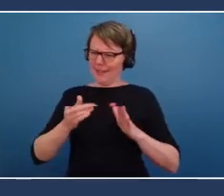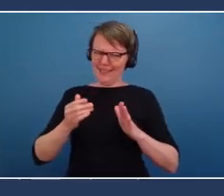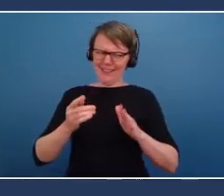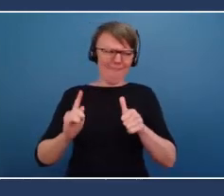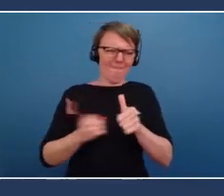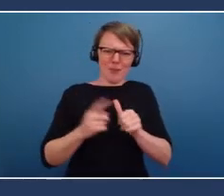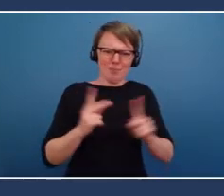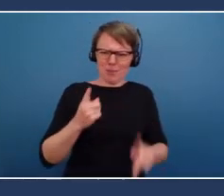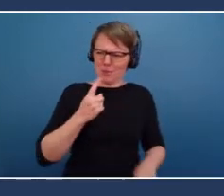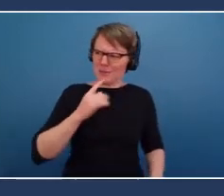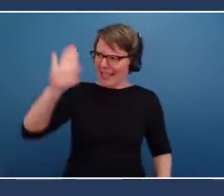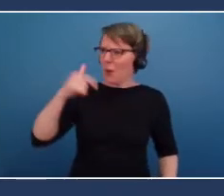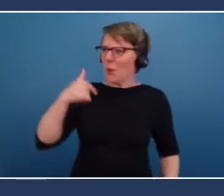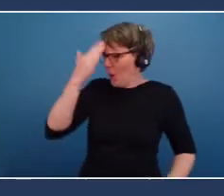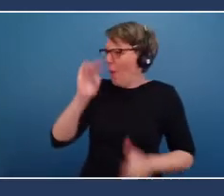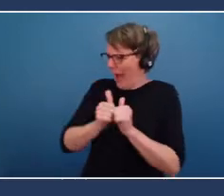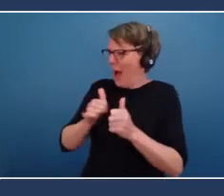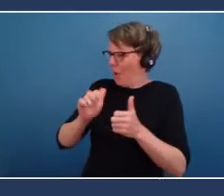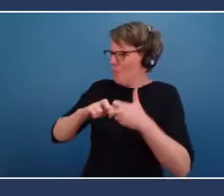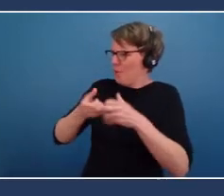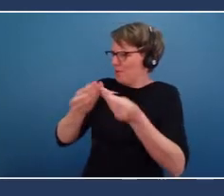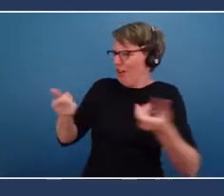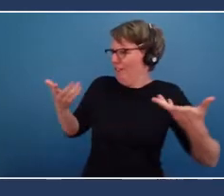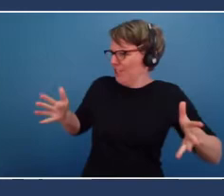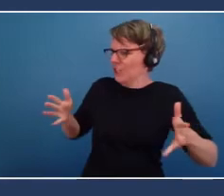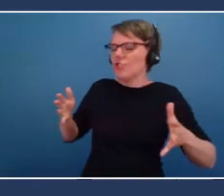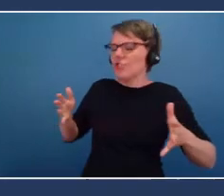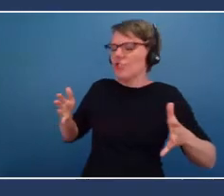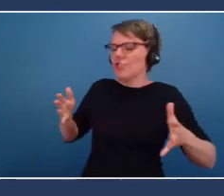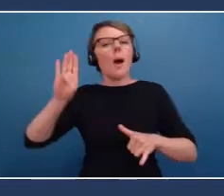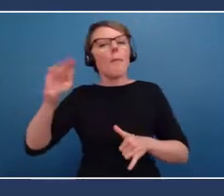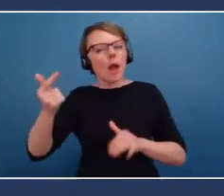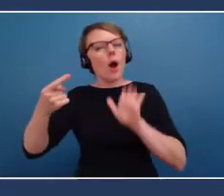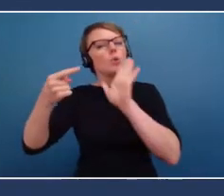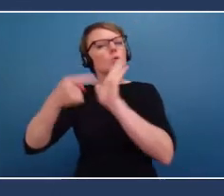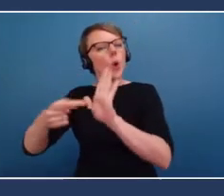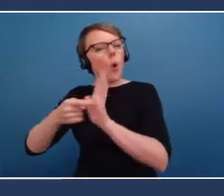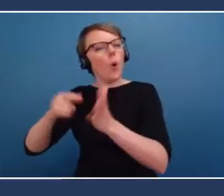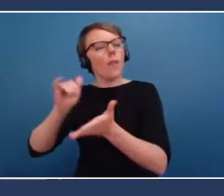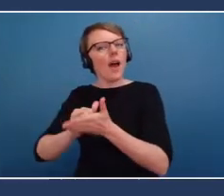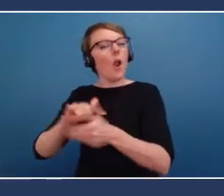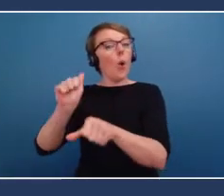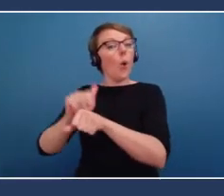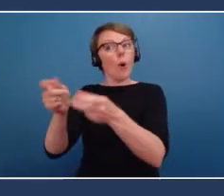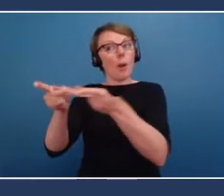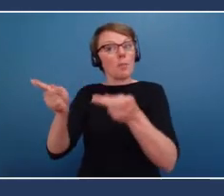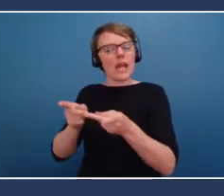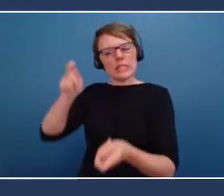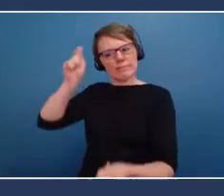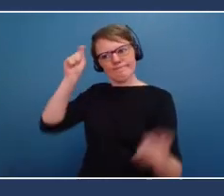And so, the blog really acknowledges that actually workplace flexibility is a skill that many of us need to have.